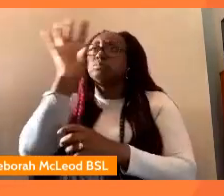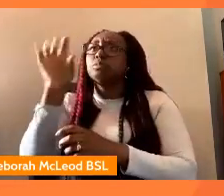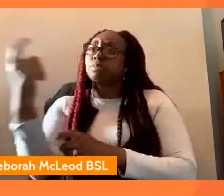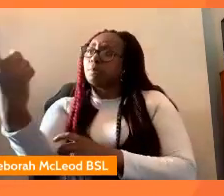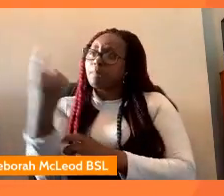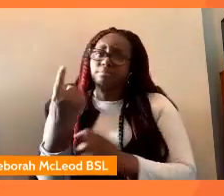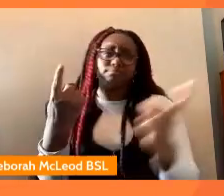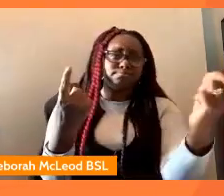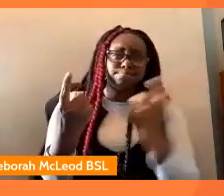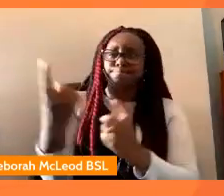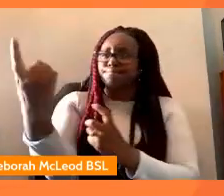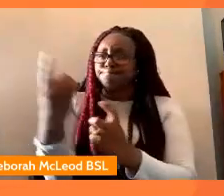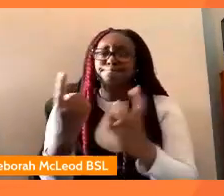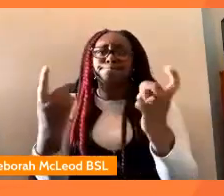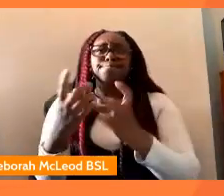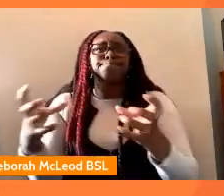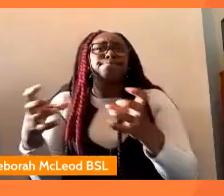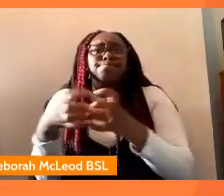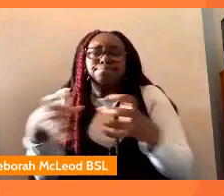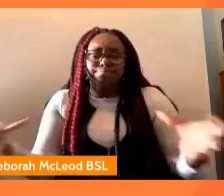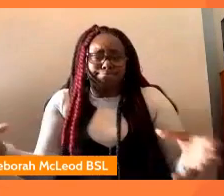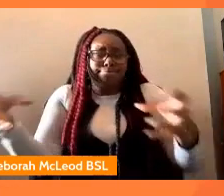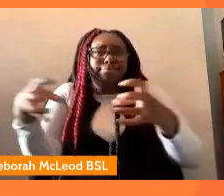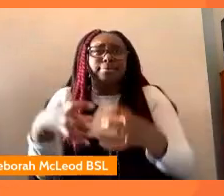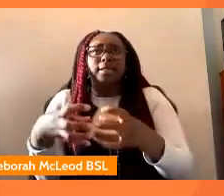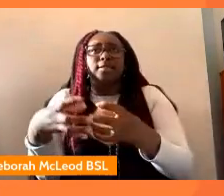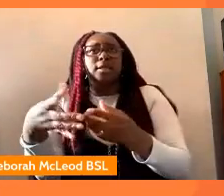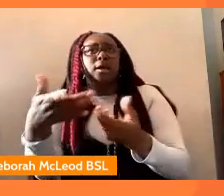collaborations to create bigger networks to pull resources, to use more